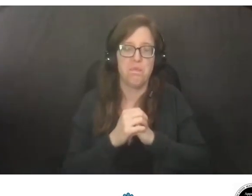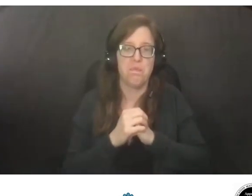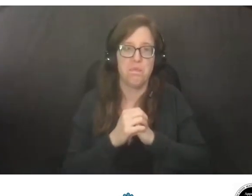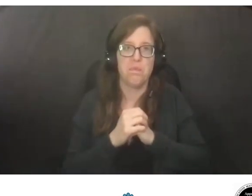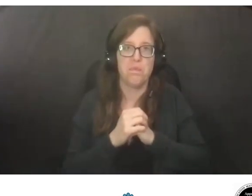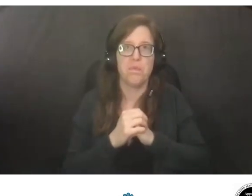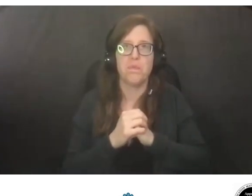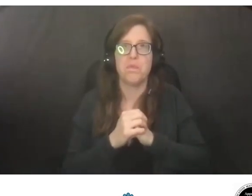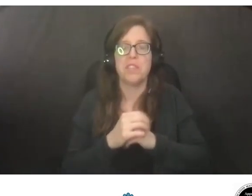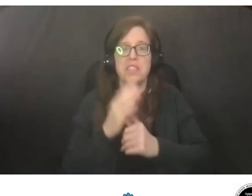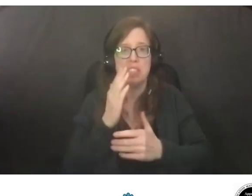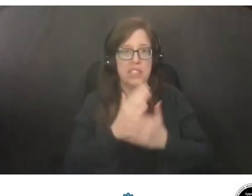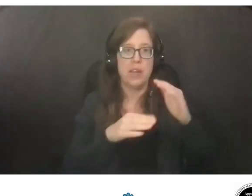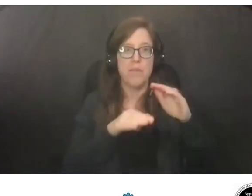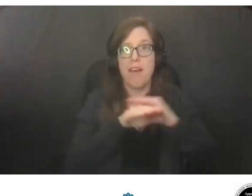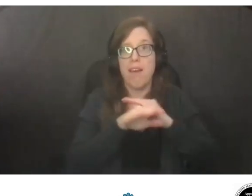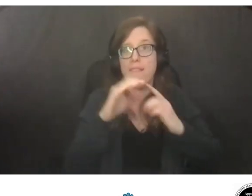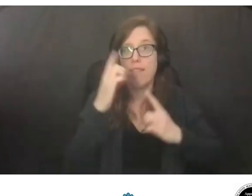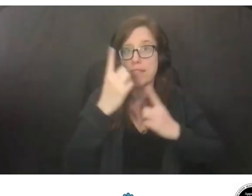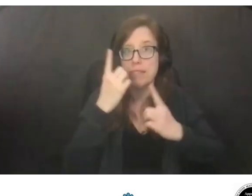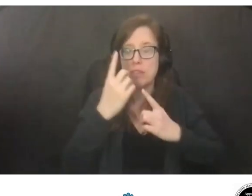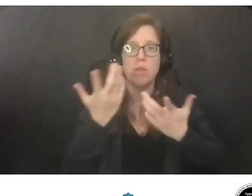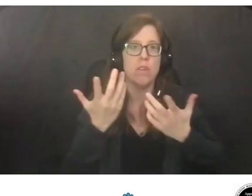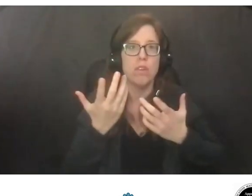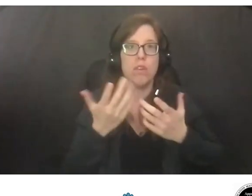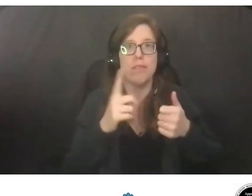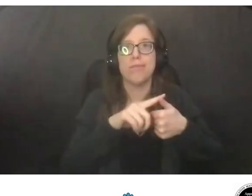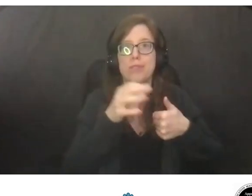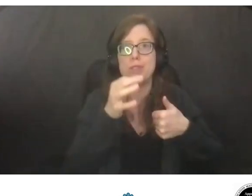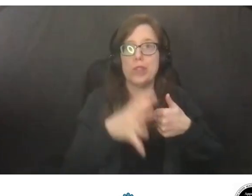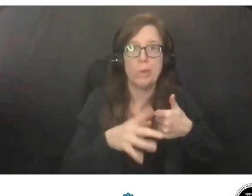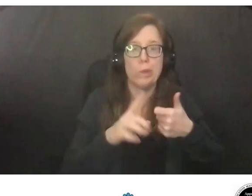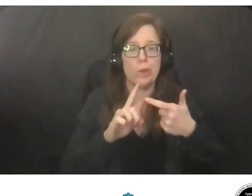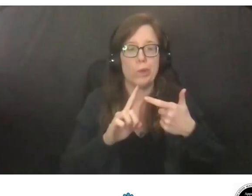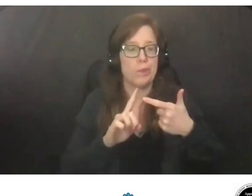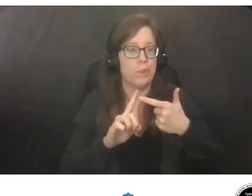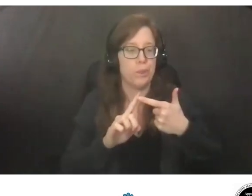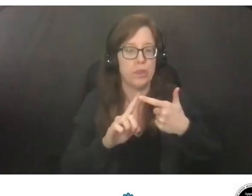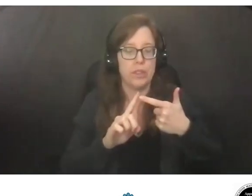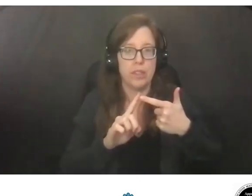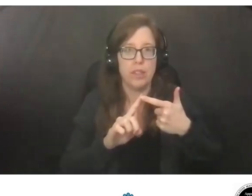And some of those access considerations could be, you know, the Interpreter, the